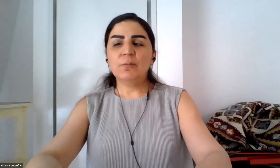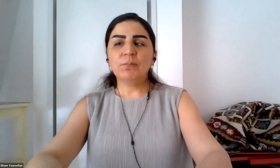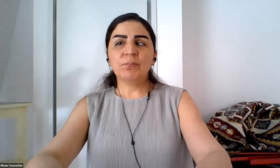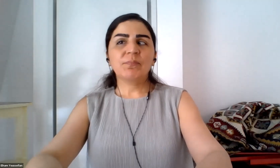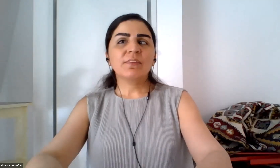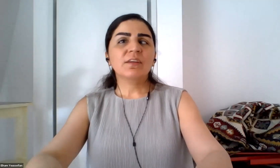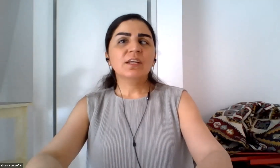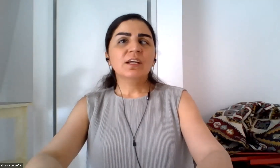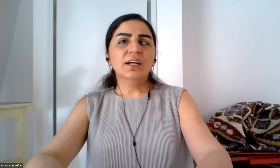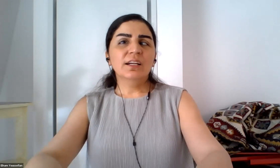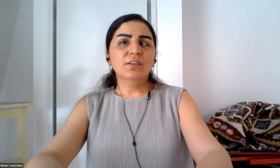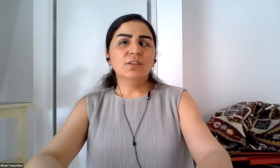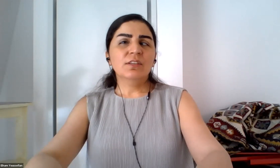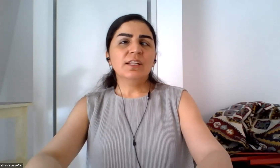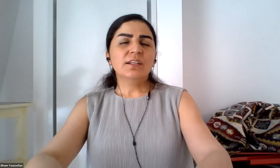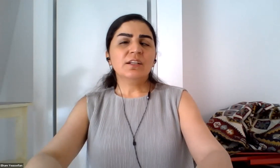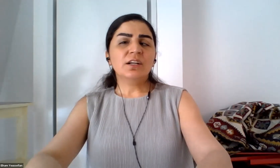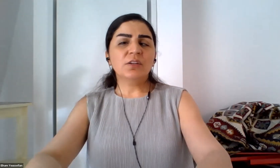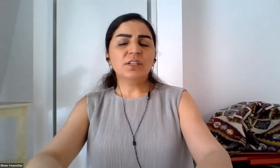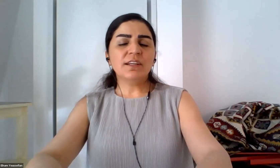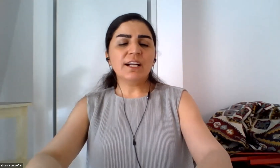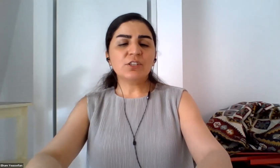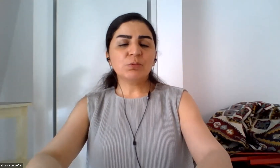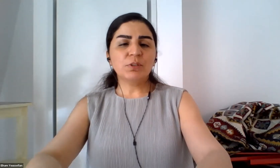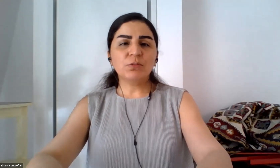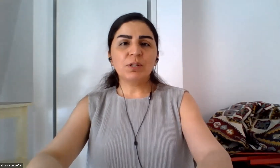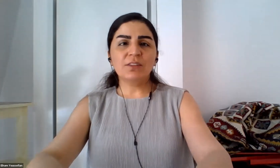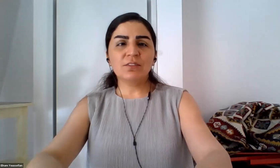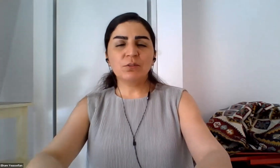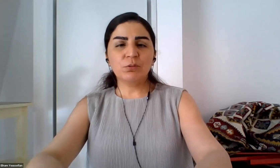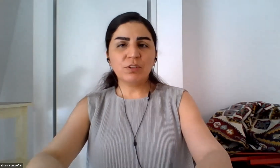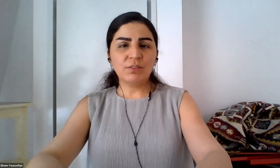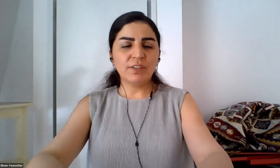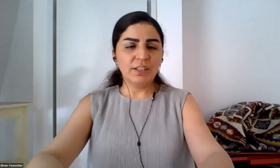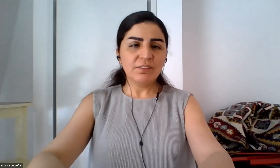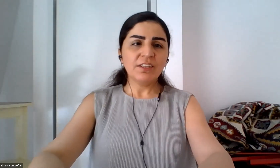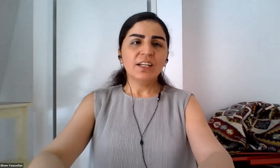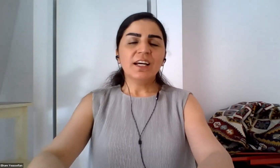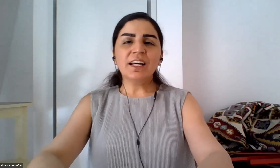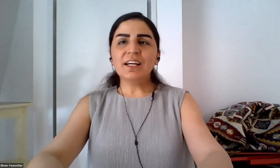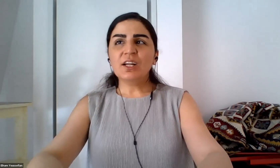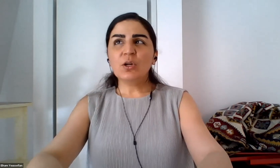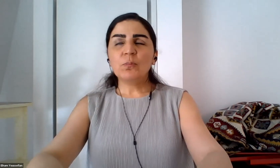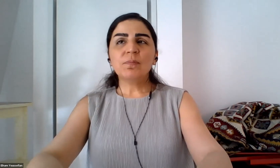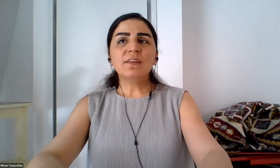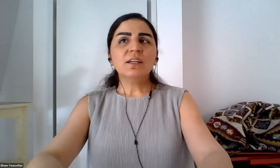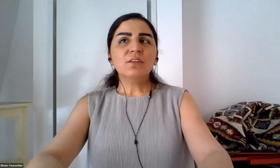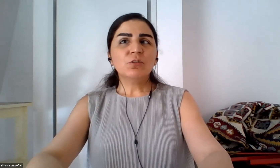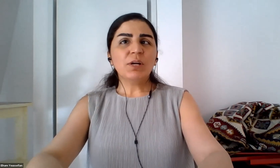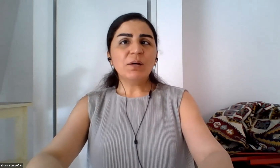do a joint effort to find out what are the needs and try to develop